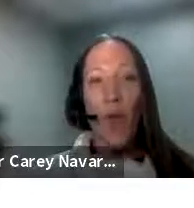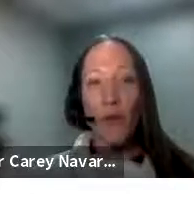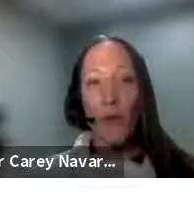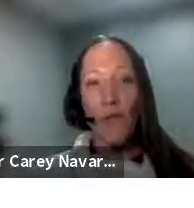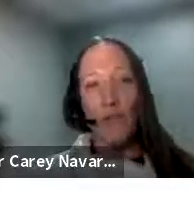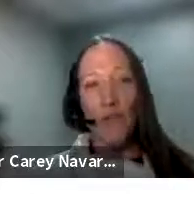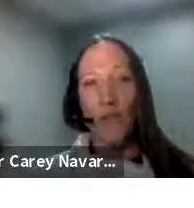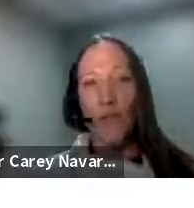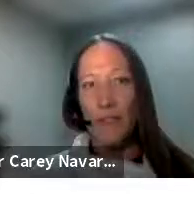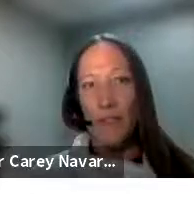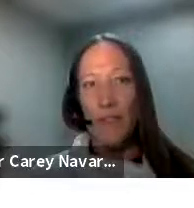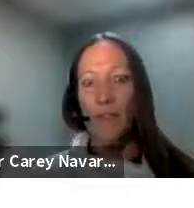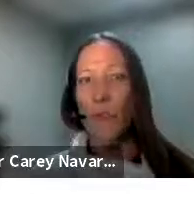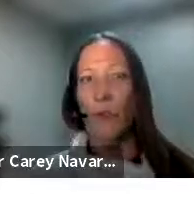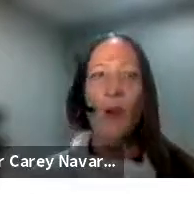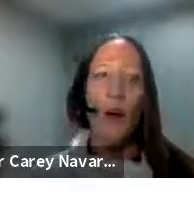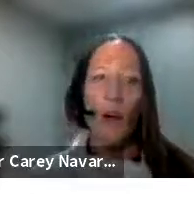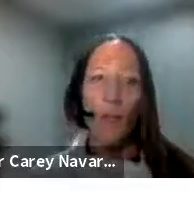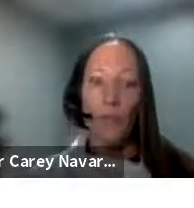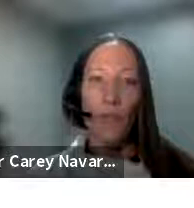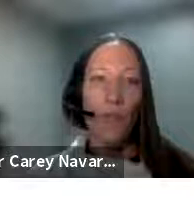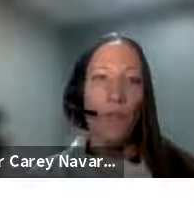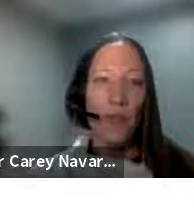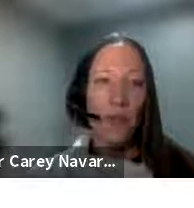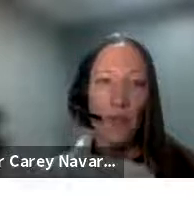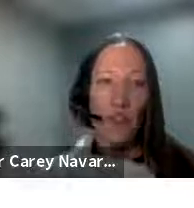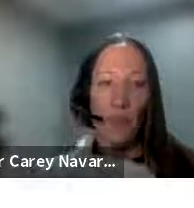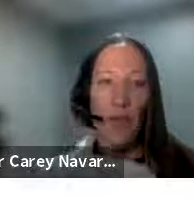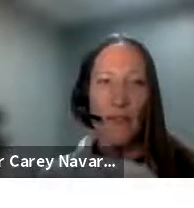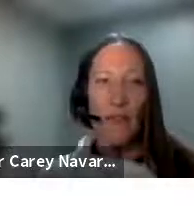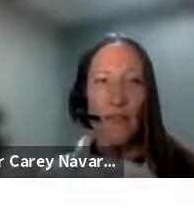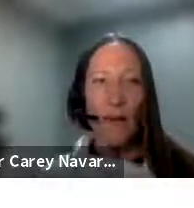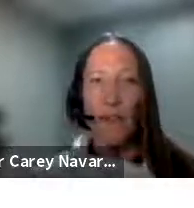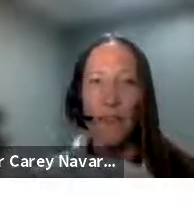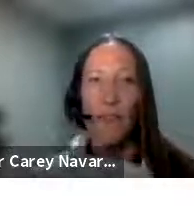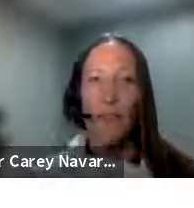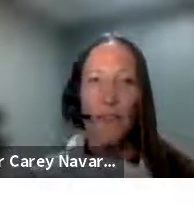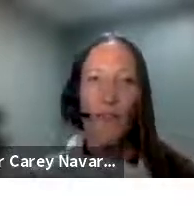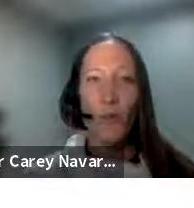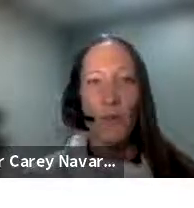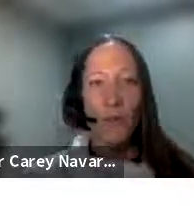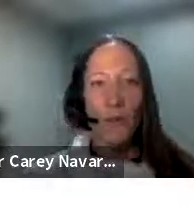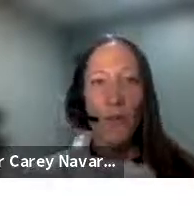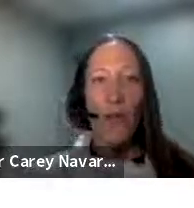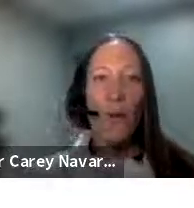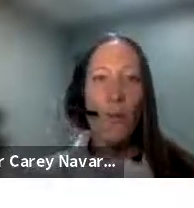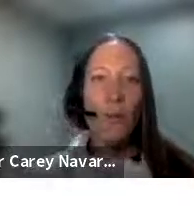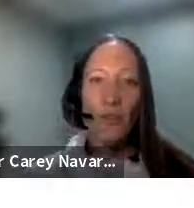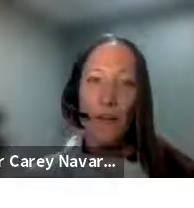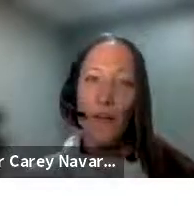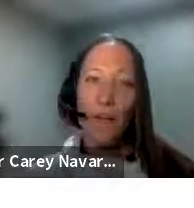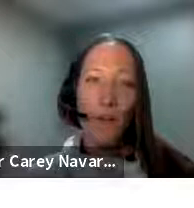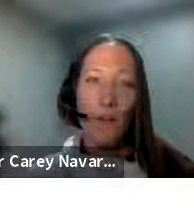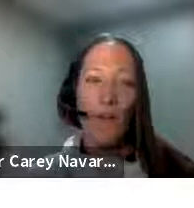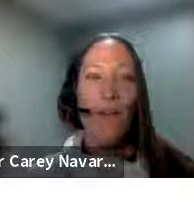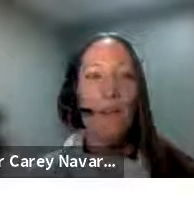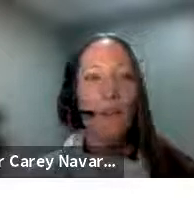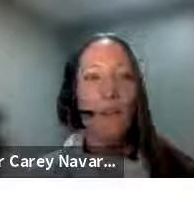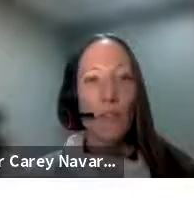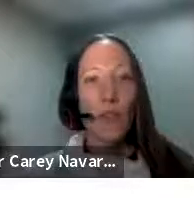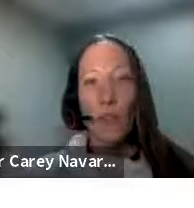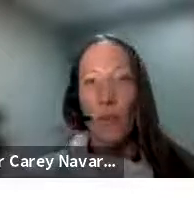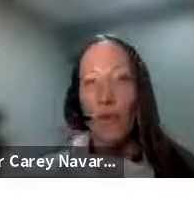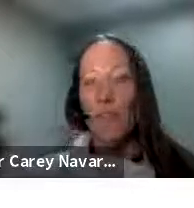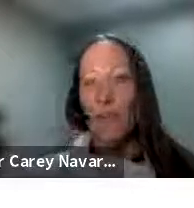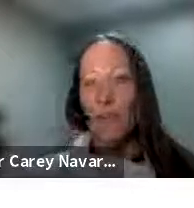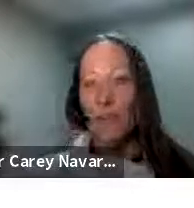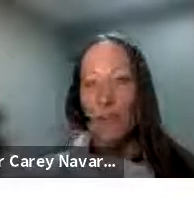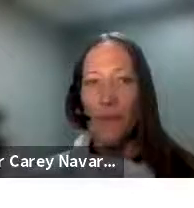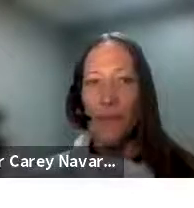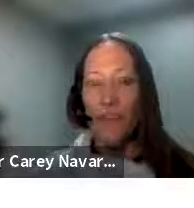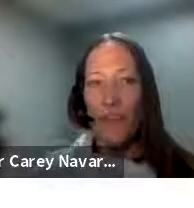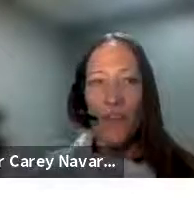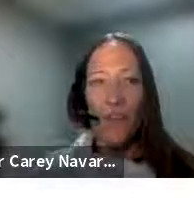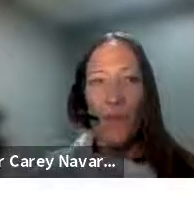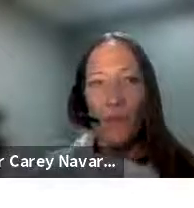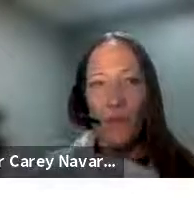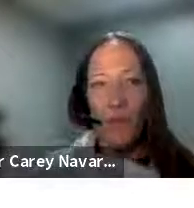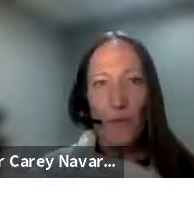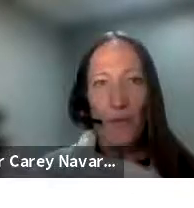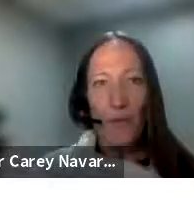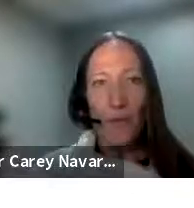Amber Carey Navarrete (Easterseals): How can we continue to see it through all through the vaccination process so i'd like to introduce Jordan Lindsay with the arc of California, to speak more to this message Thank you so much, Jordan, for being here.